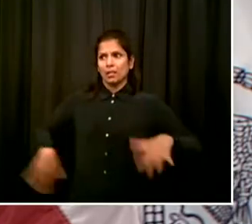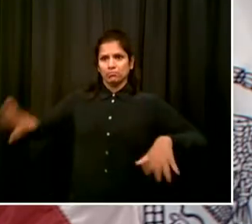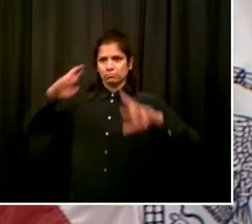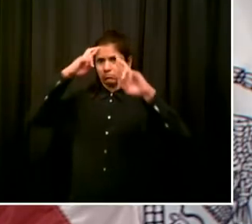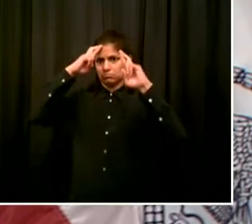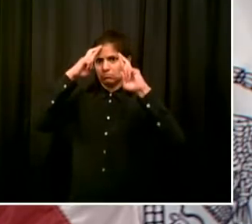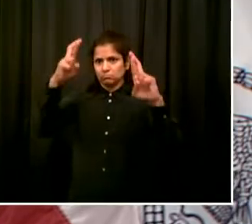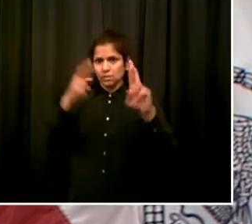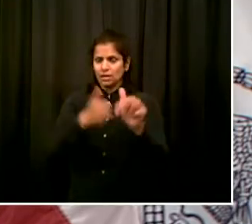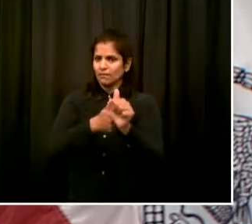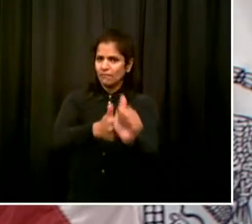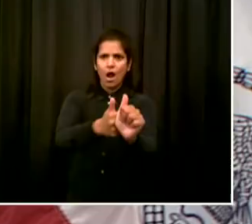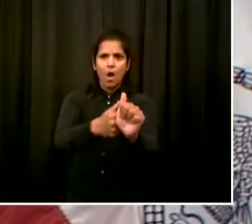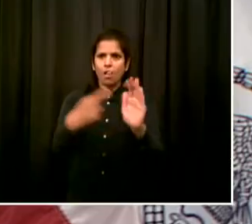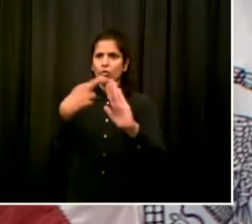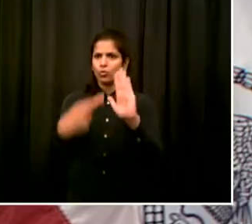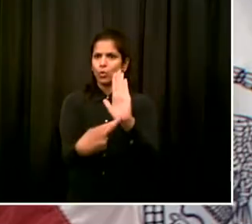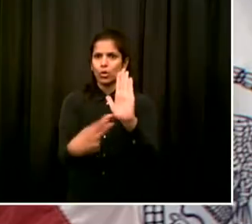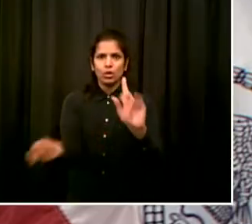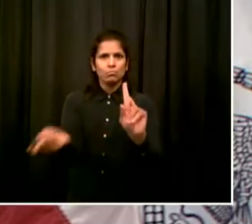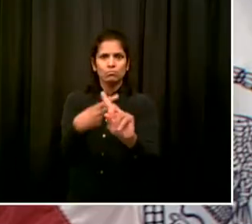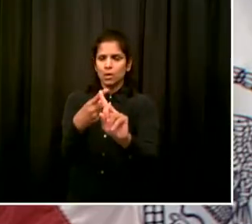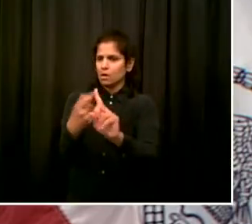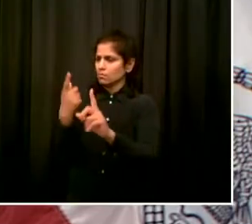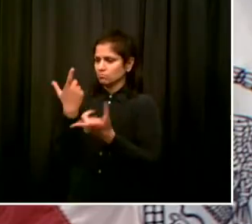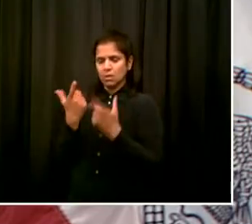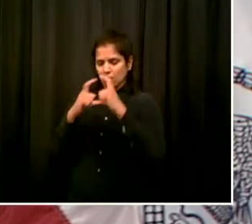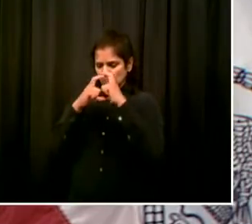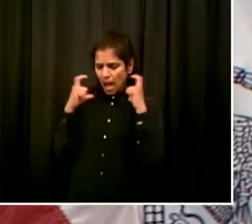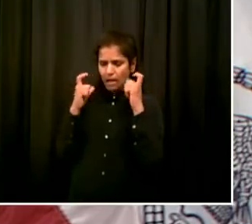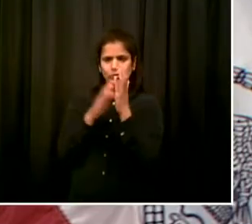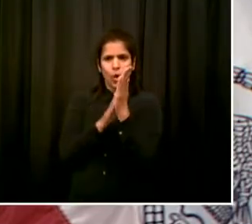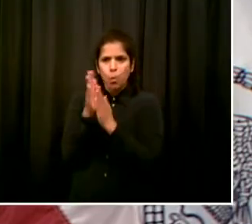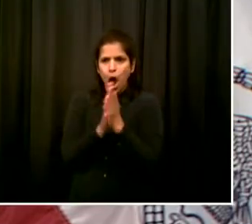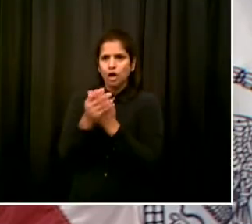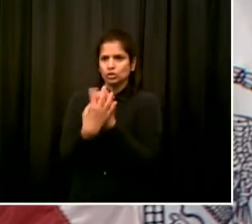RESIDENTS ESRPECT SOCIAL DISTANCING AND WHERE THE FACE COVERINGS AND DON'T WANT TO GIVE EACH OTHER SICK. WHAT WE SHOULD